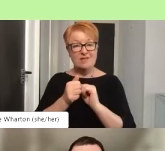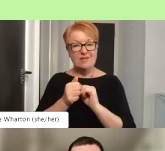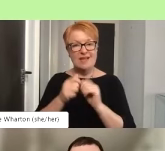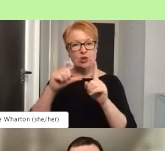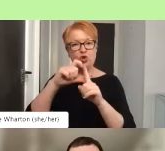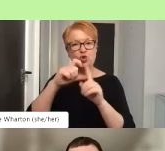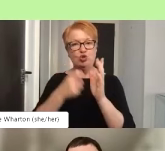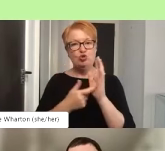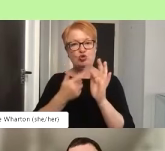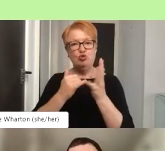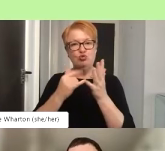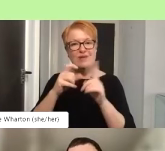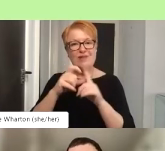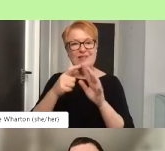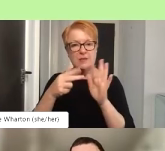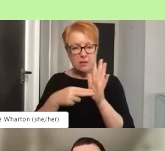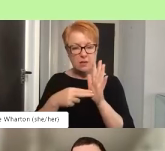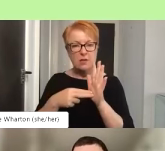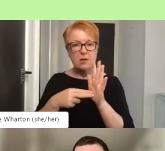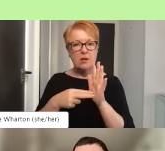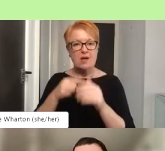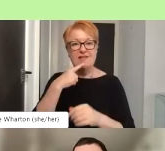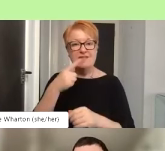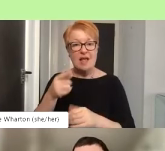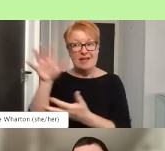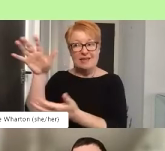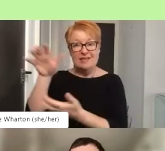they can take some of the original artworks from the National Museum and put in front of the barricades.